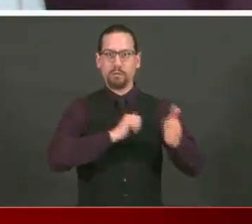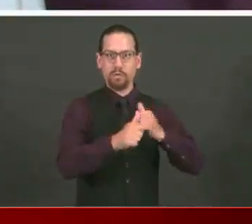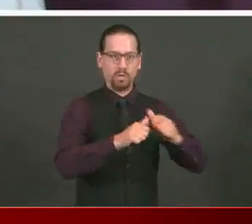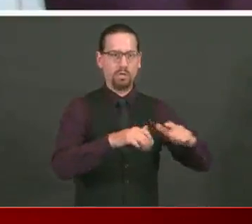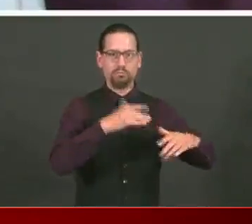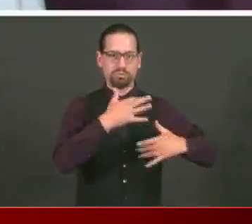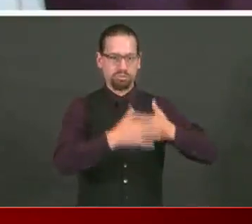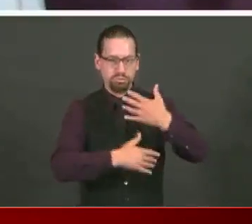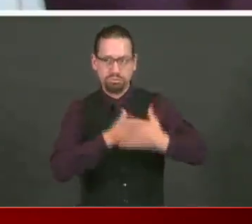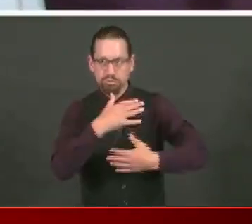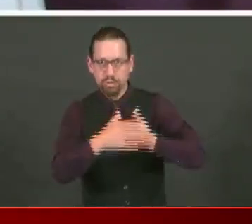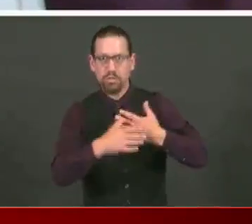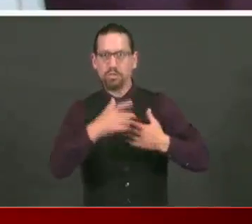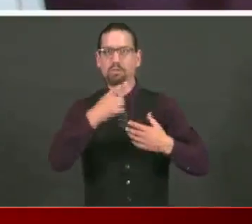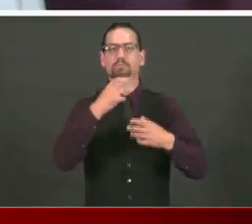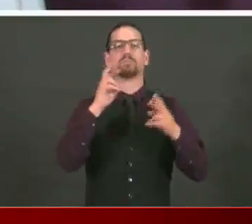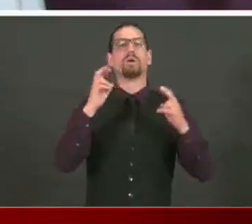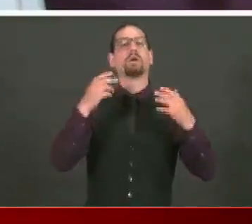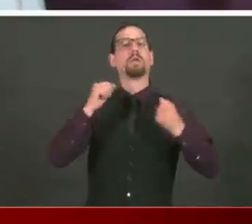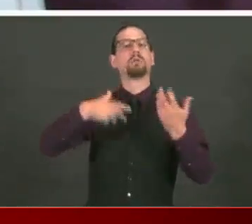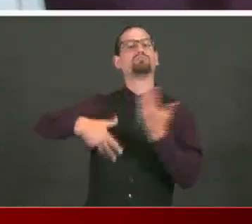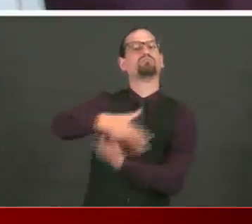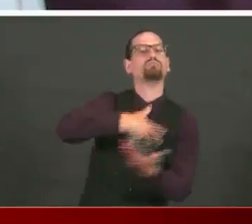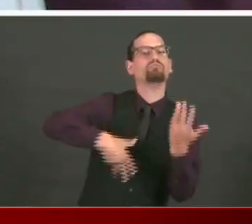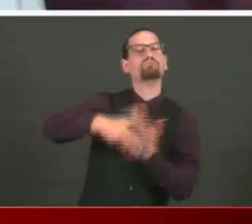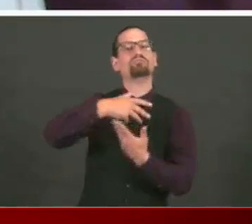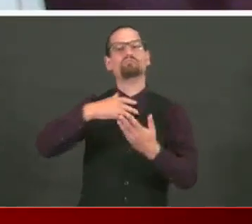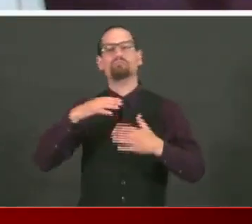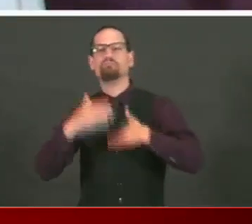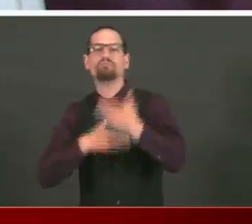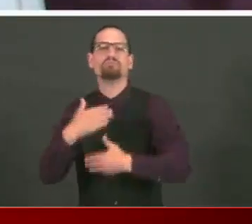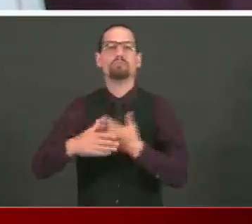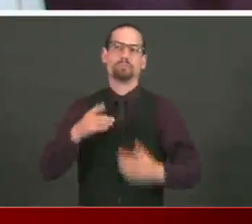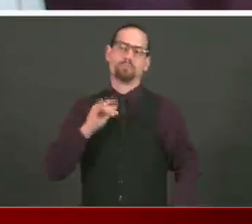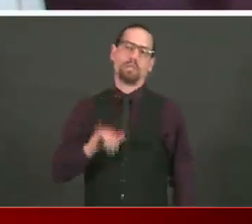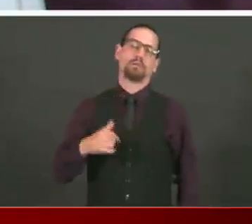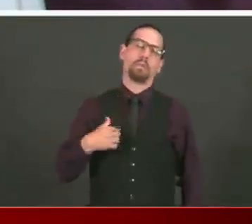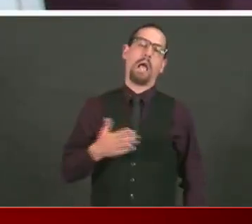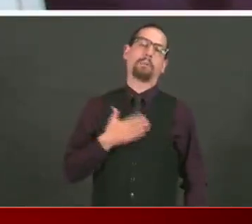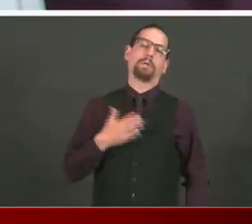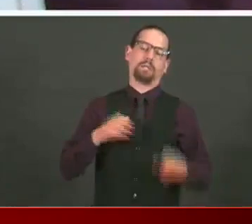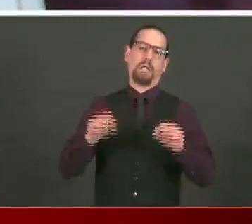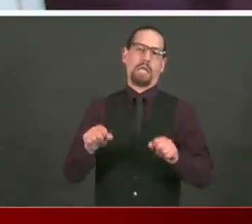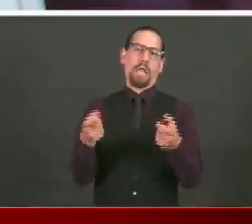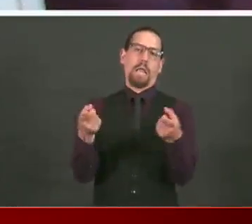ONCE WE ENTER PHASE THREE YOU CAN PLAY GAMES AGAIN AND IT WILL BE LIKE REGULAR SUMMER SPORTS.